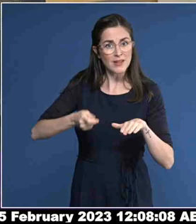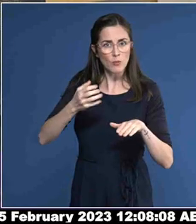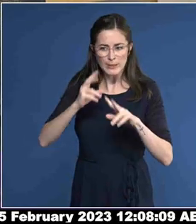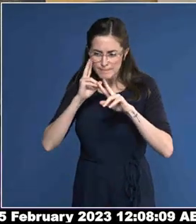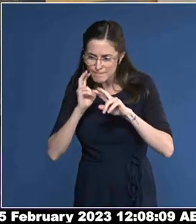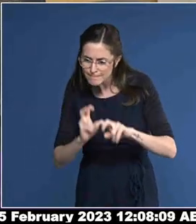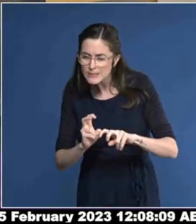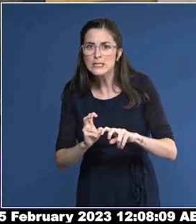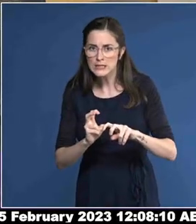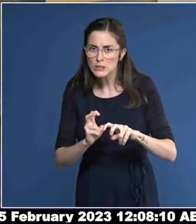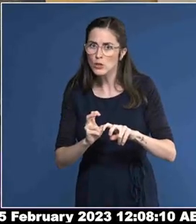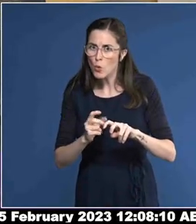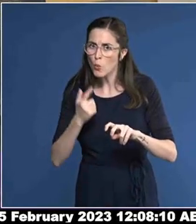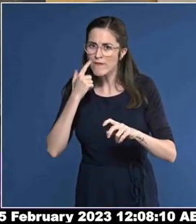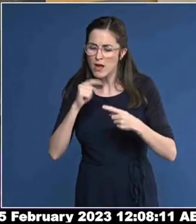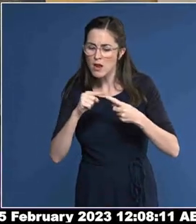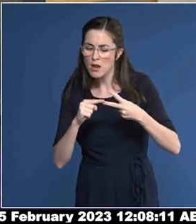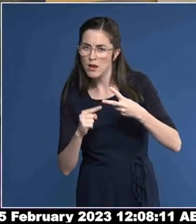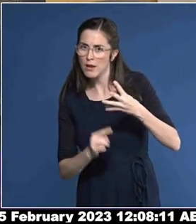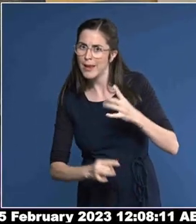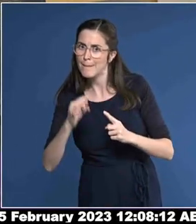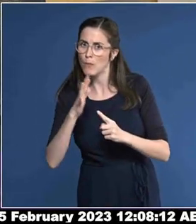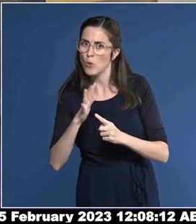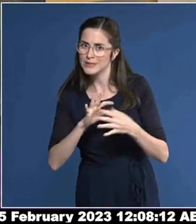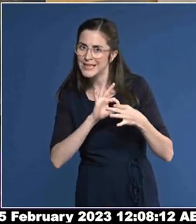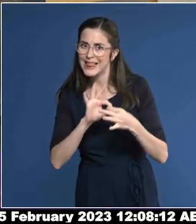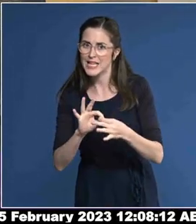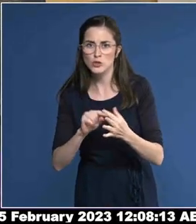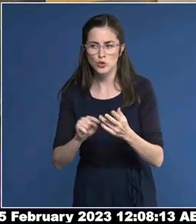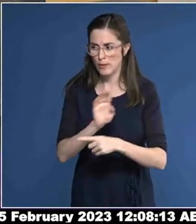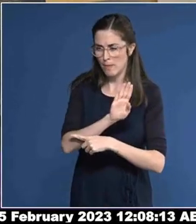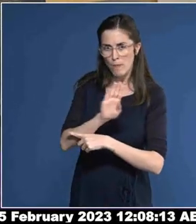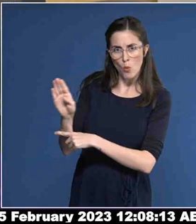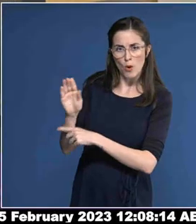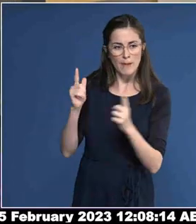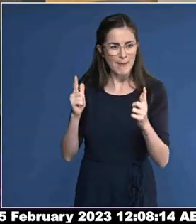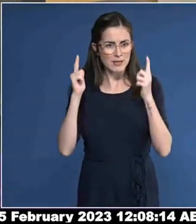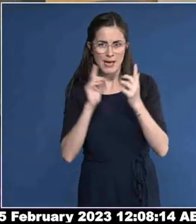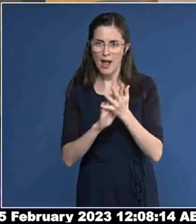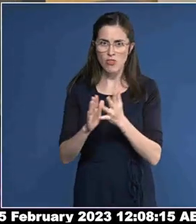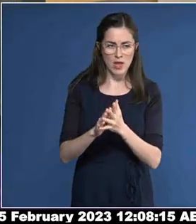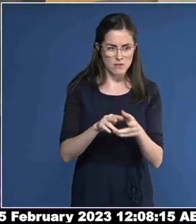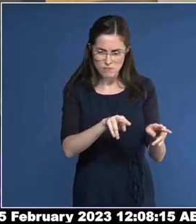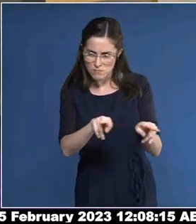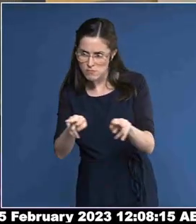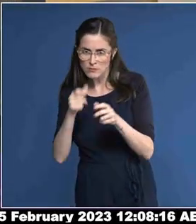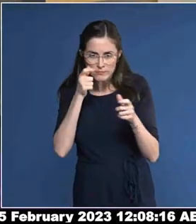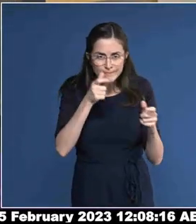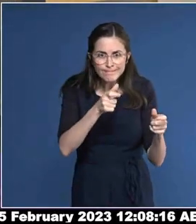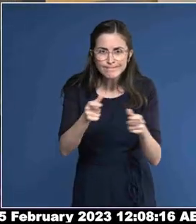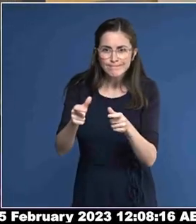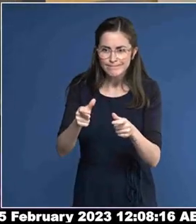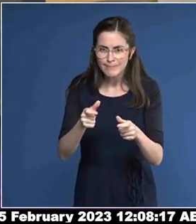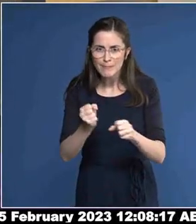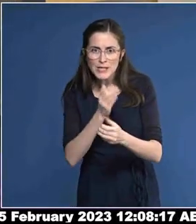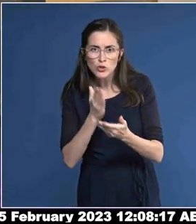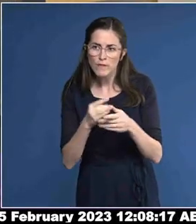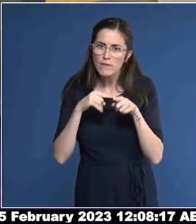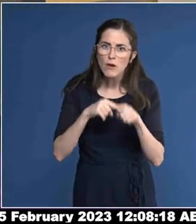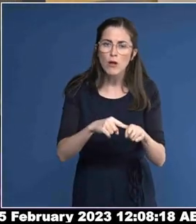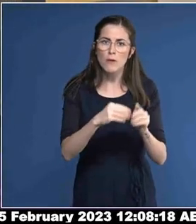to the way in which the board oversaw and the extent to which it had responsibility for